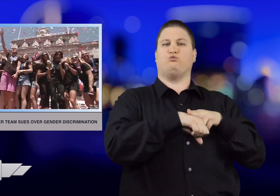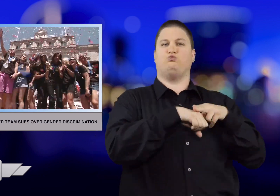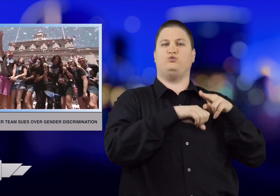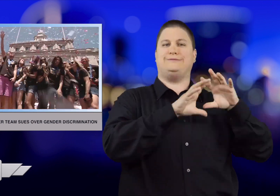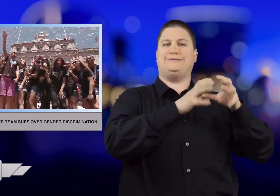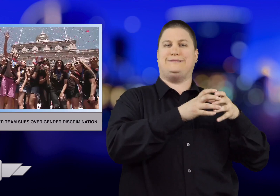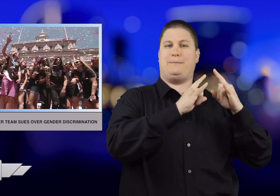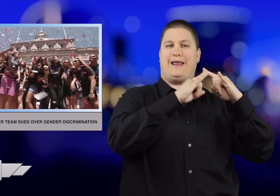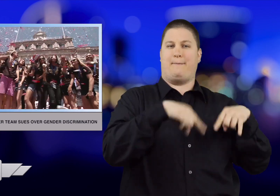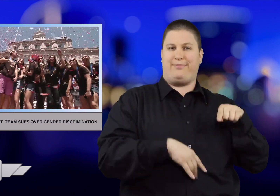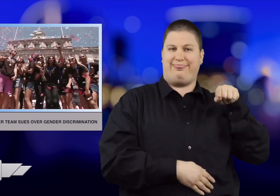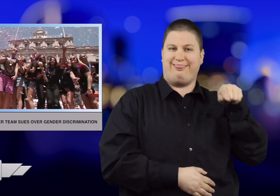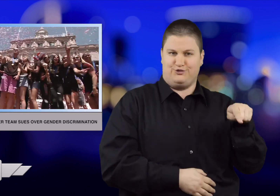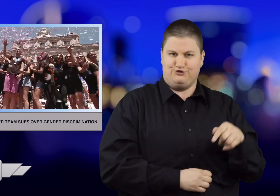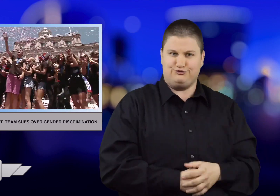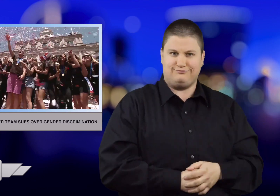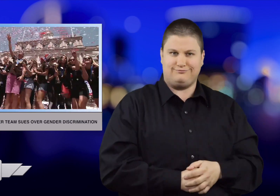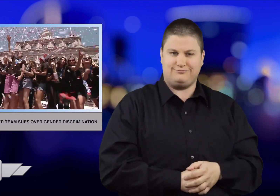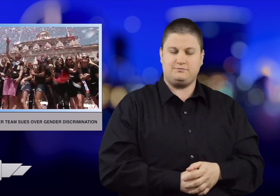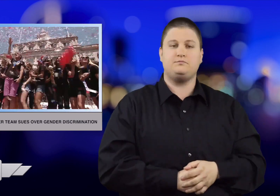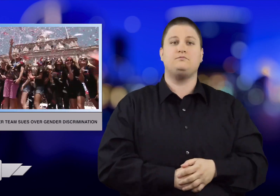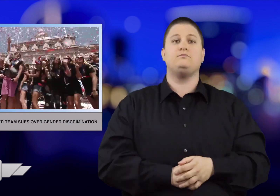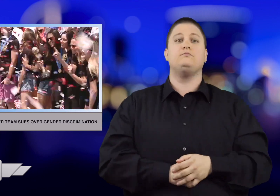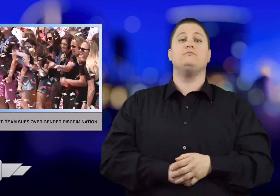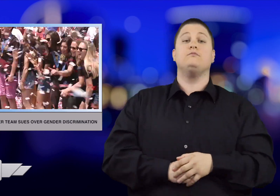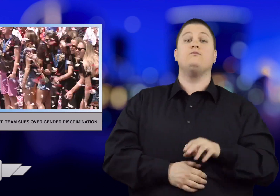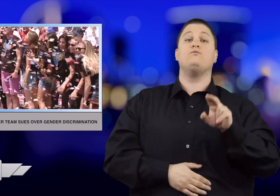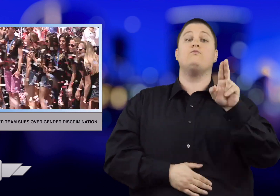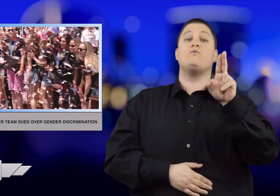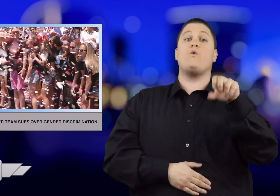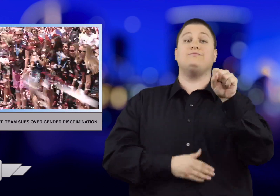have national team camp.